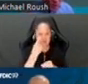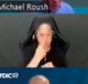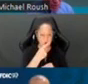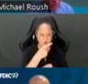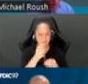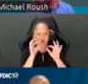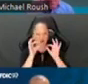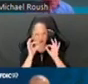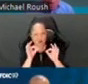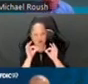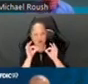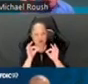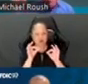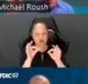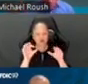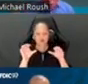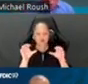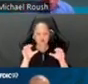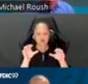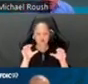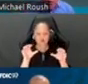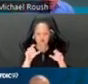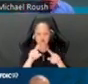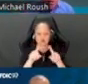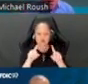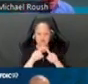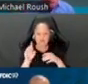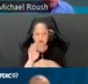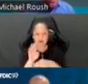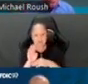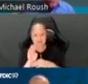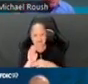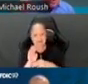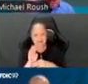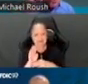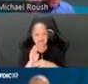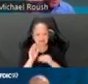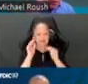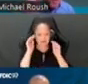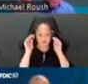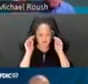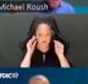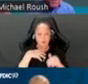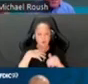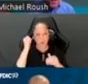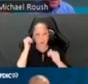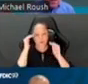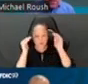be able to do it in the business or older adults.